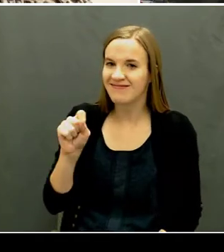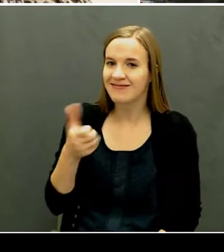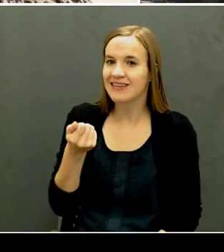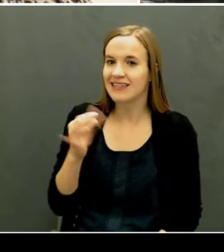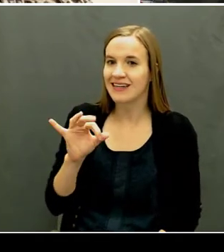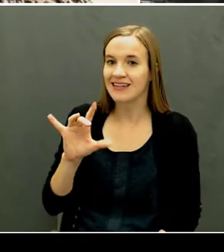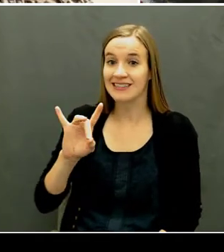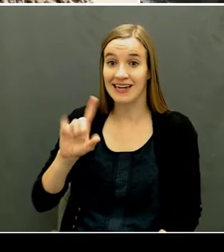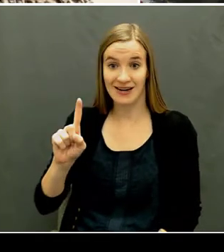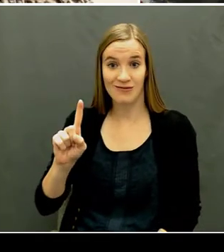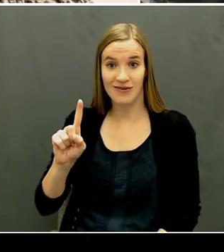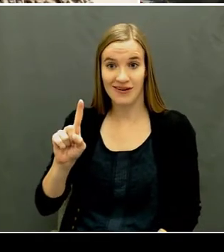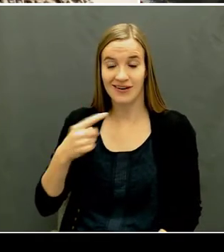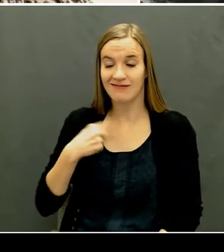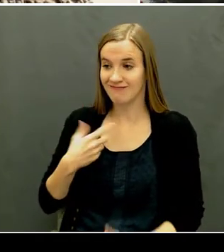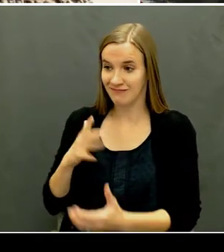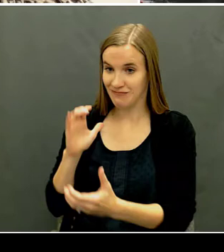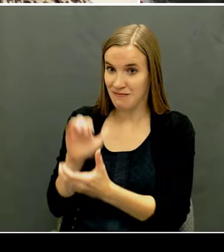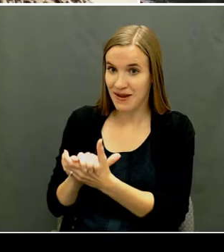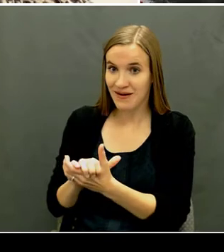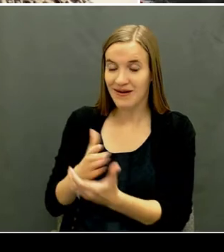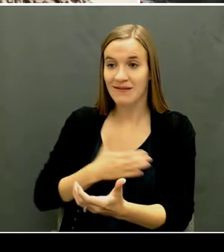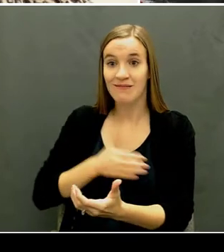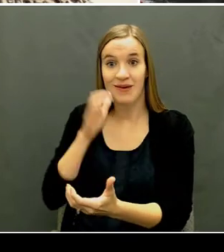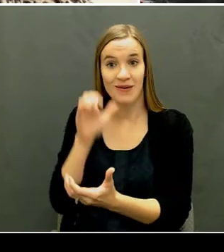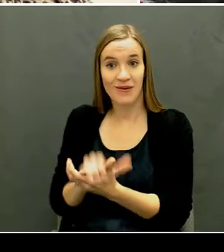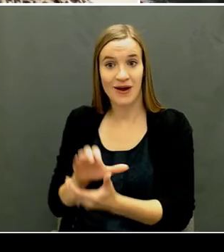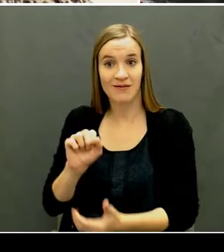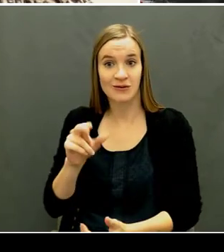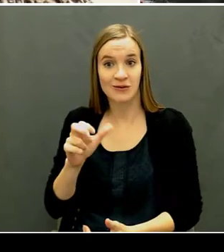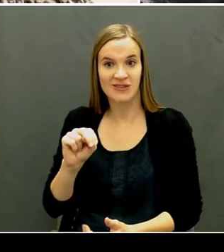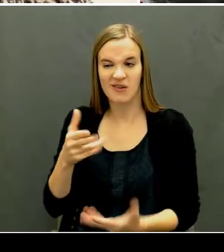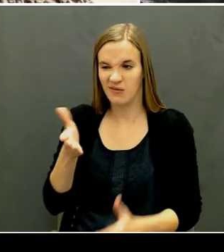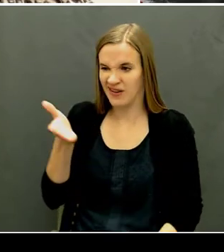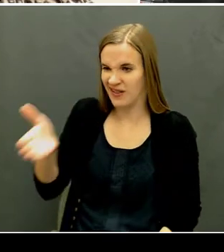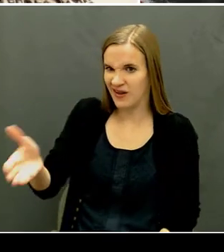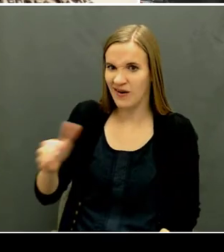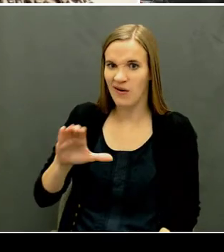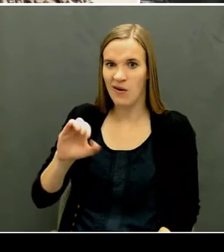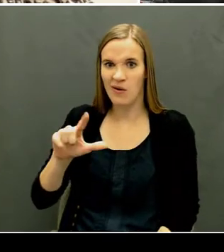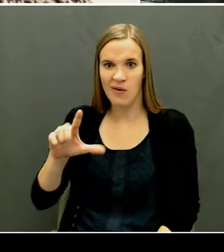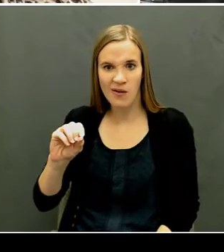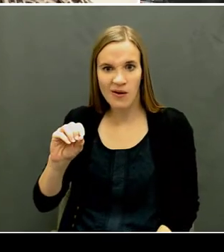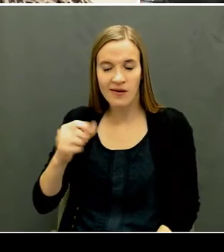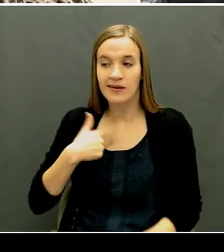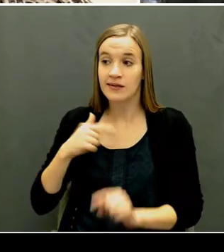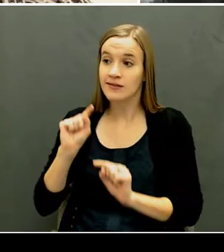out there in Colorado and I went out there and tried to find a job and wound up at a Center that